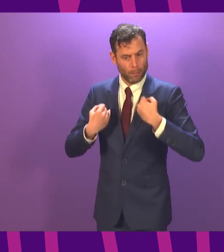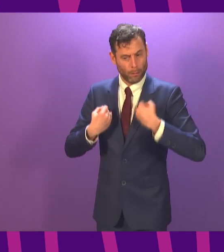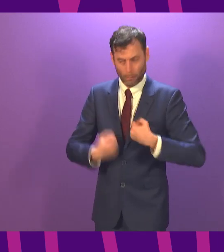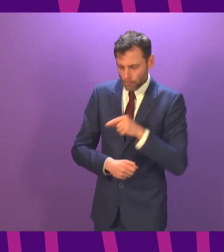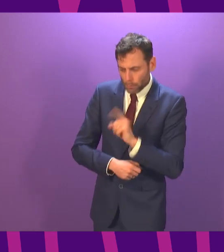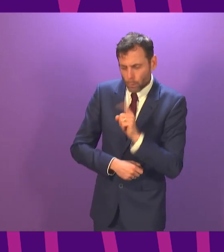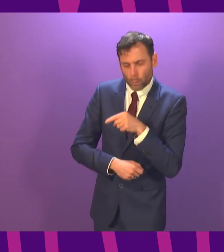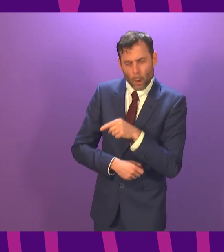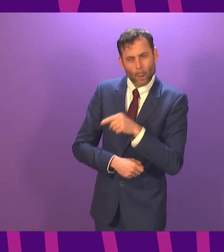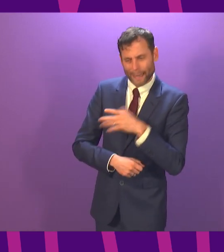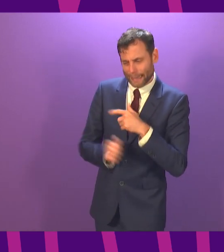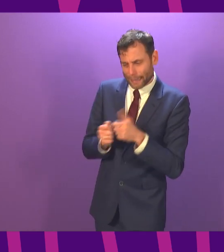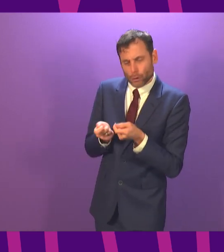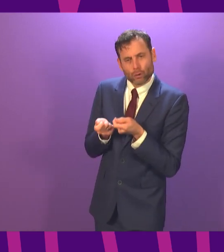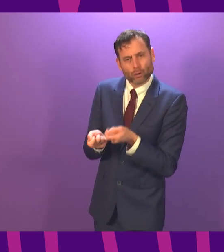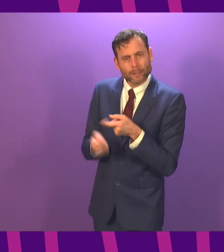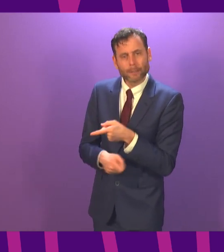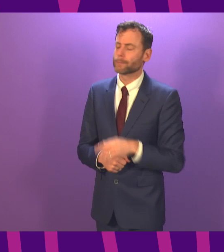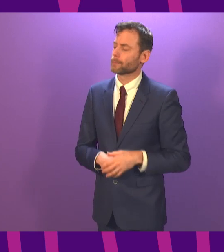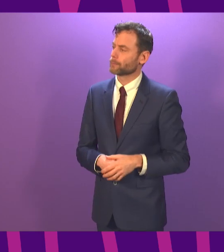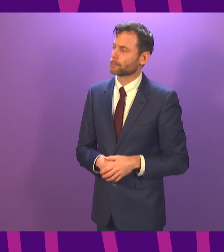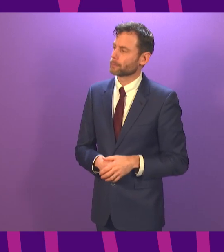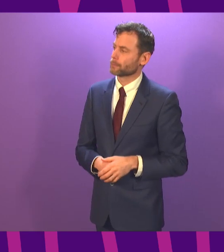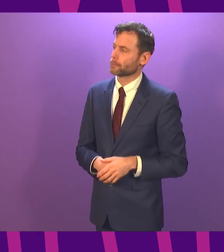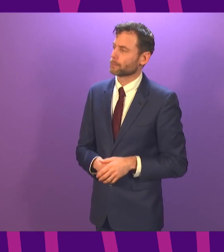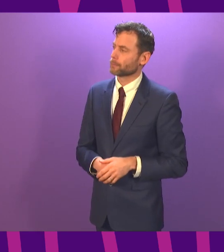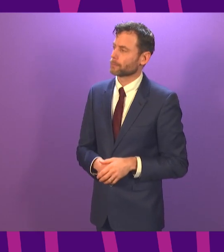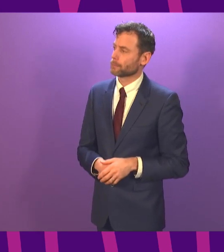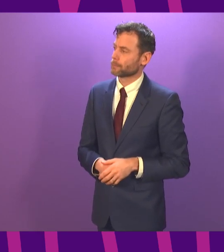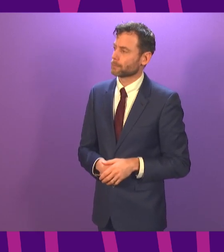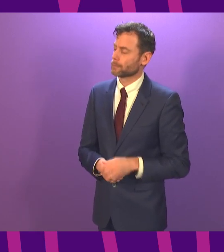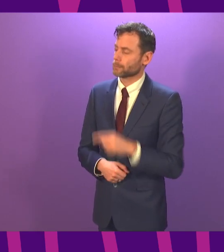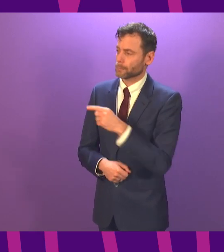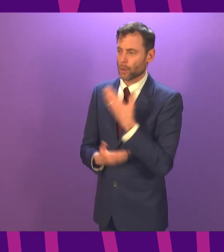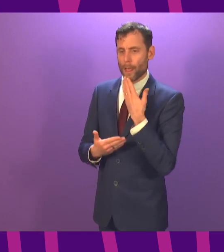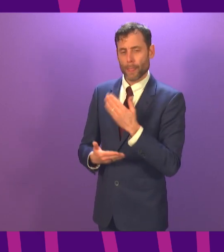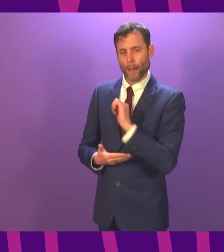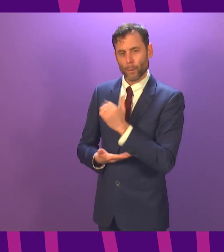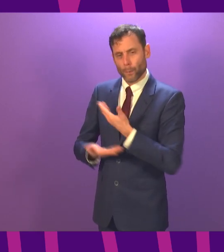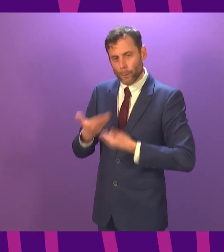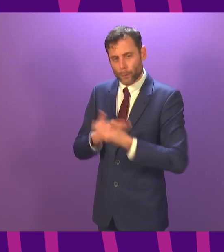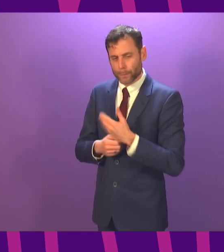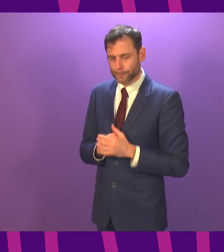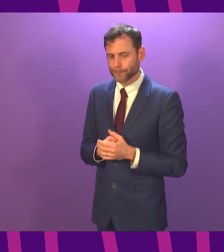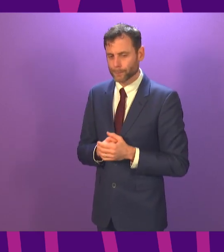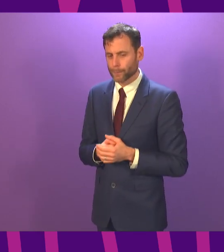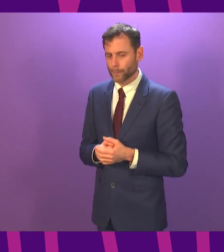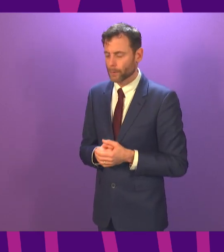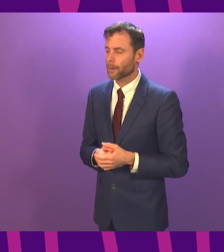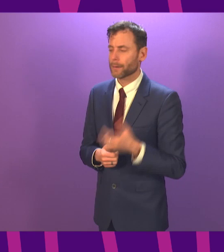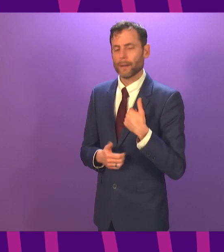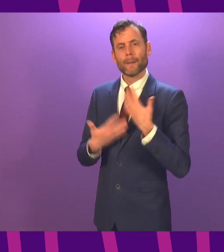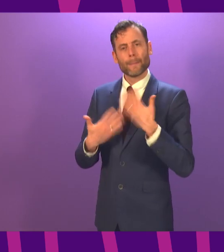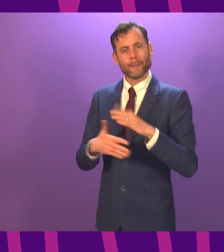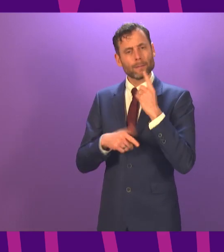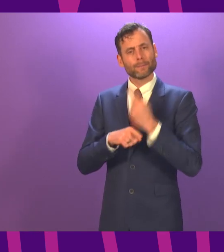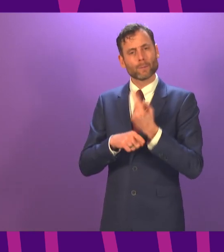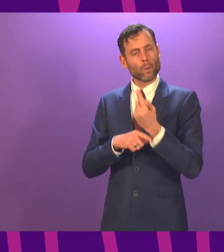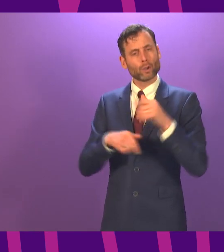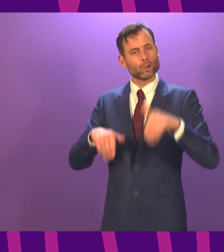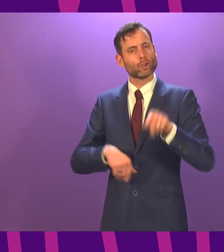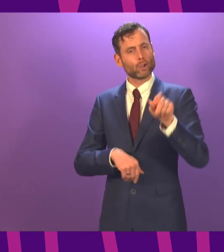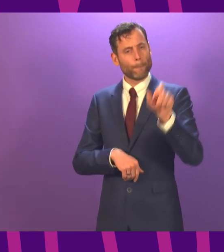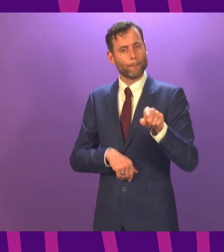Mark Griffin: I have spoken to a retail worker who contracted